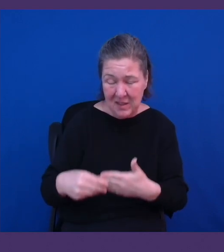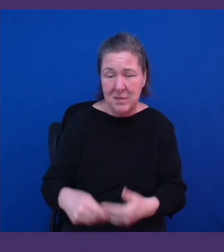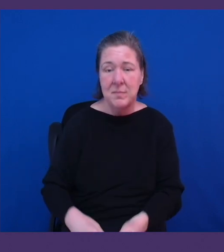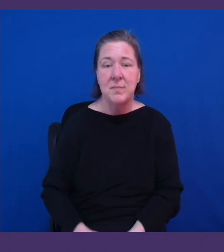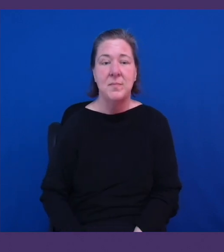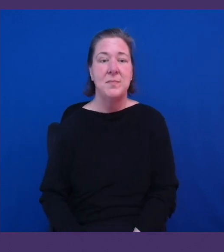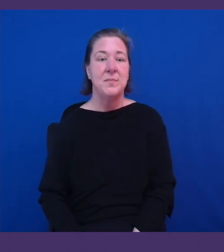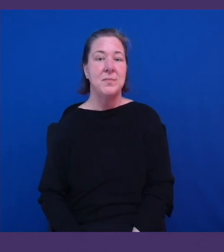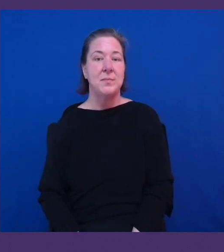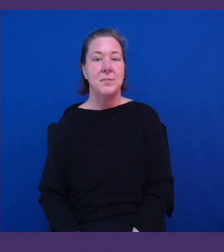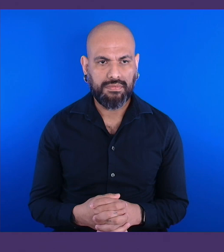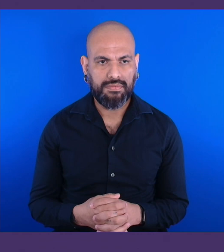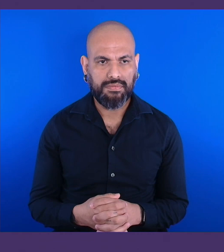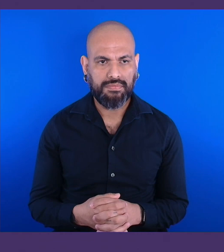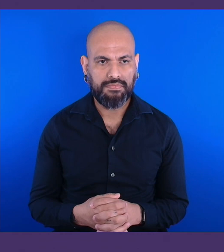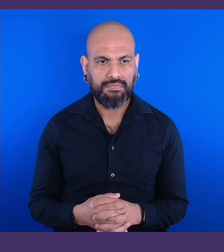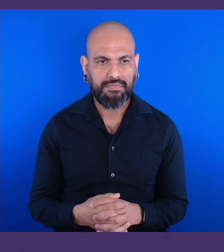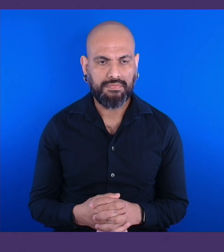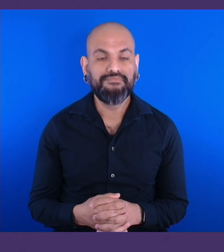Léonie Watson: I suspect there are, yes.